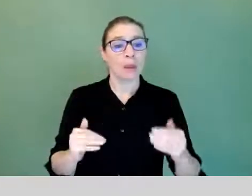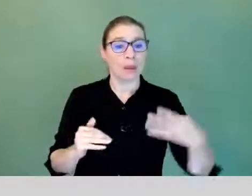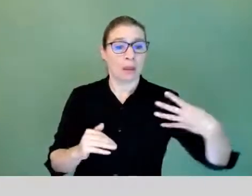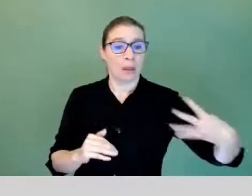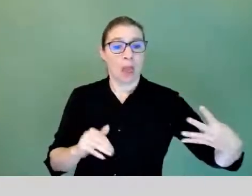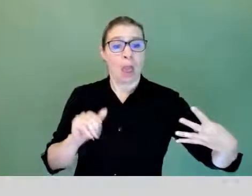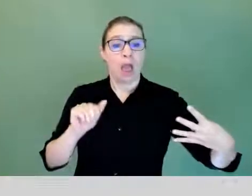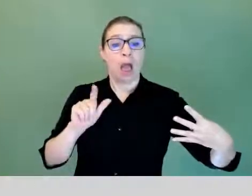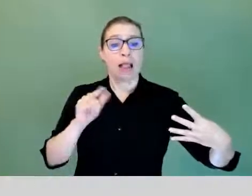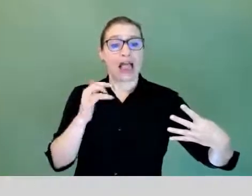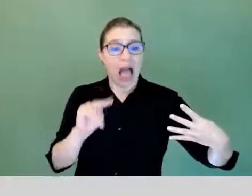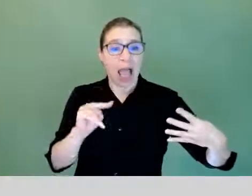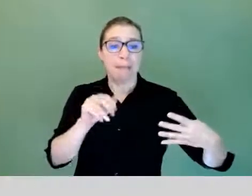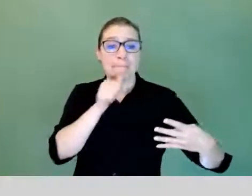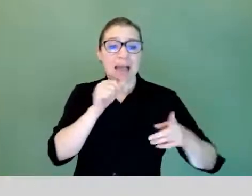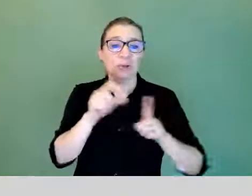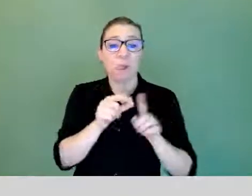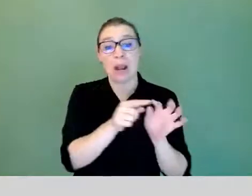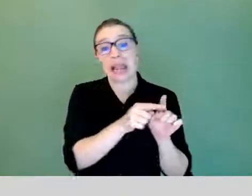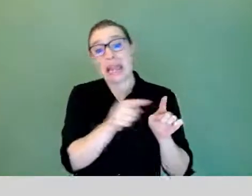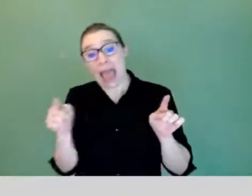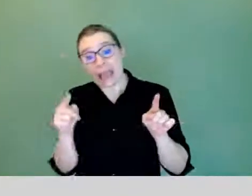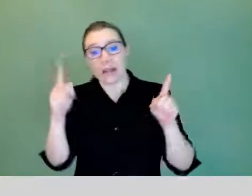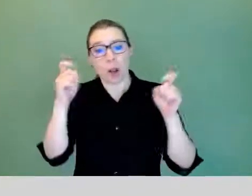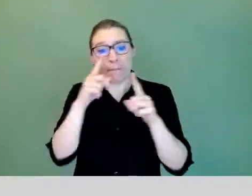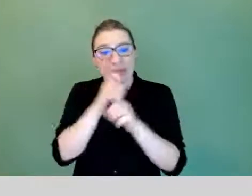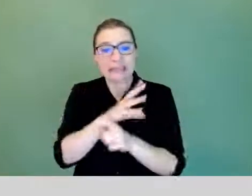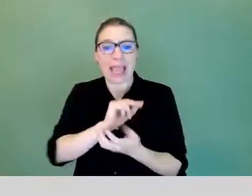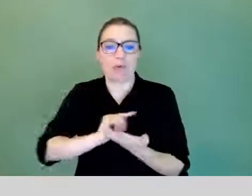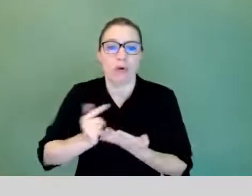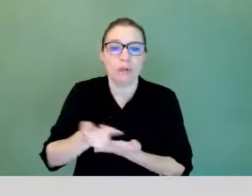and rotation policies with the NIST 800-63 B's guidelines